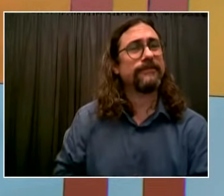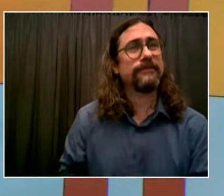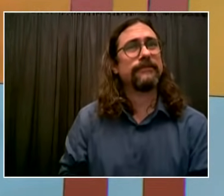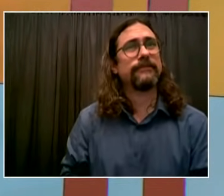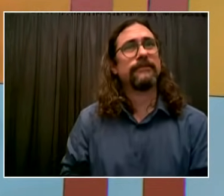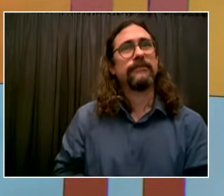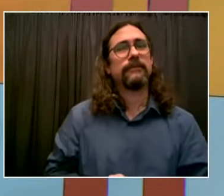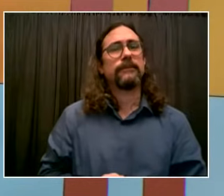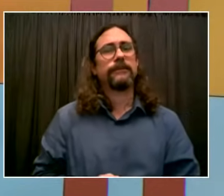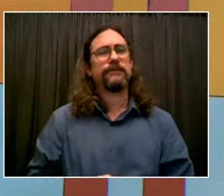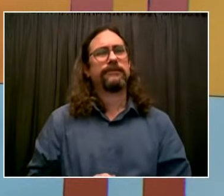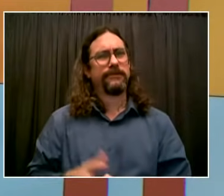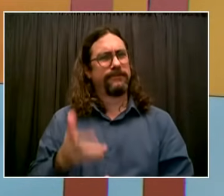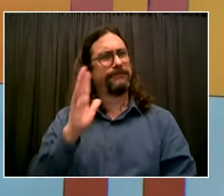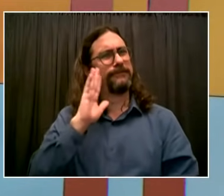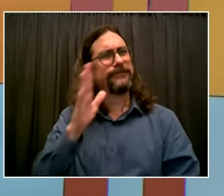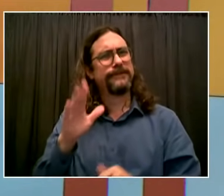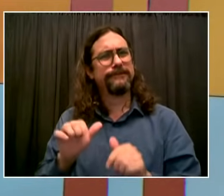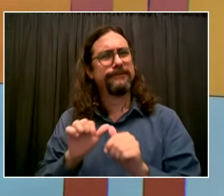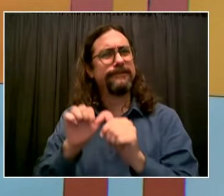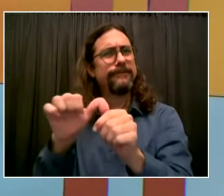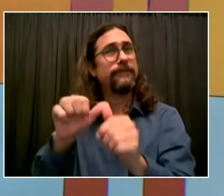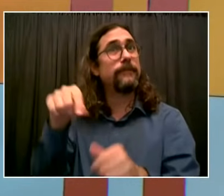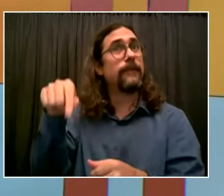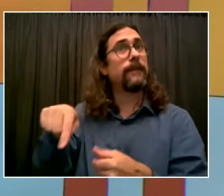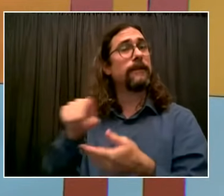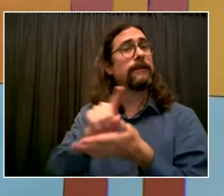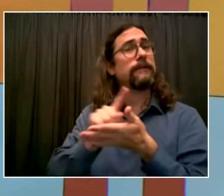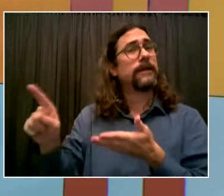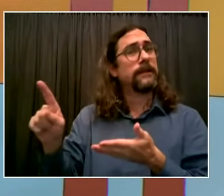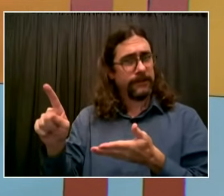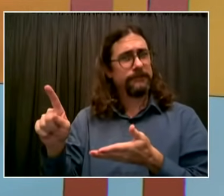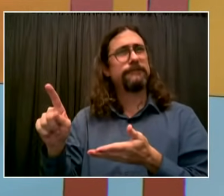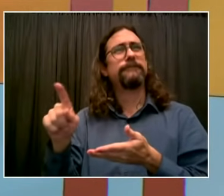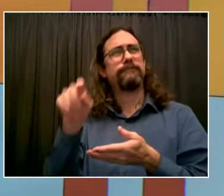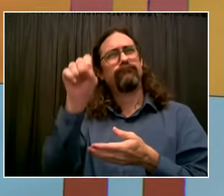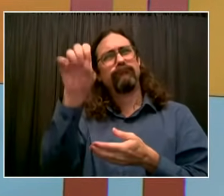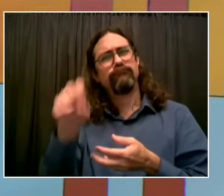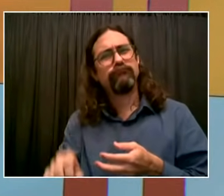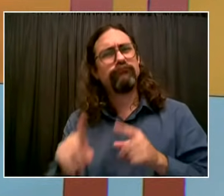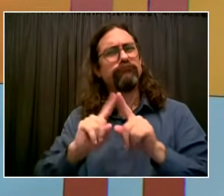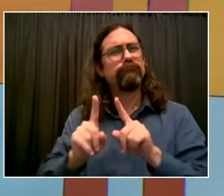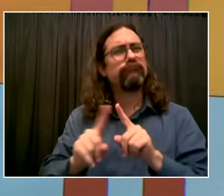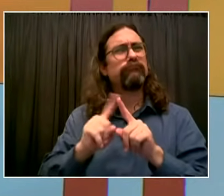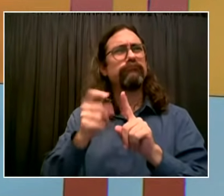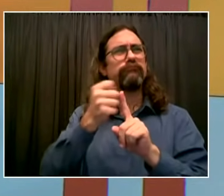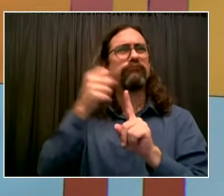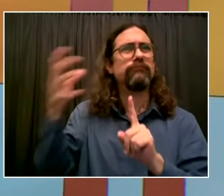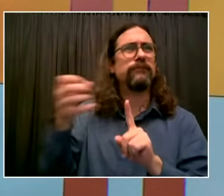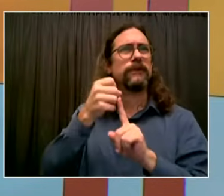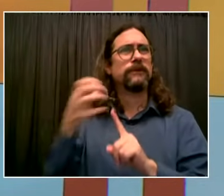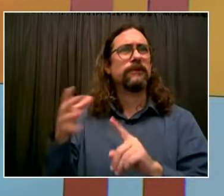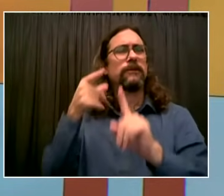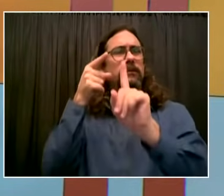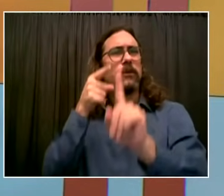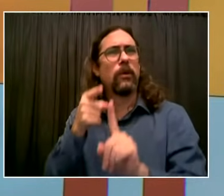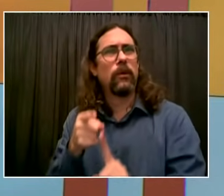WEEK BIG THINGS INNE W YORK CITY'S ■DOS THE CLIMATE CRISIS. YESTERDAY, OF COURSE, WE TALKED